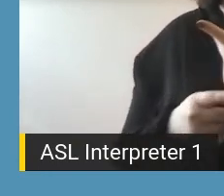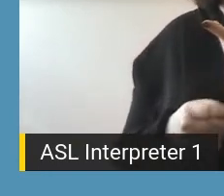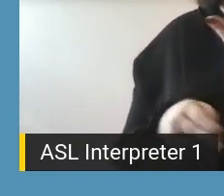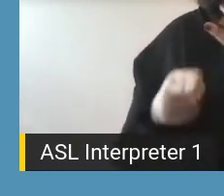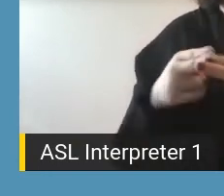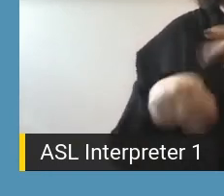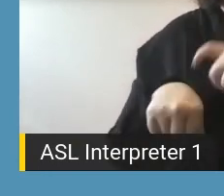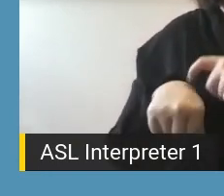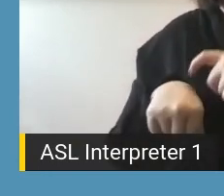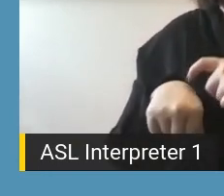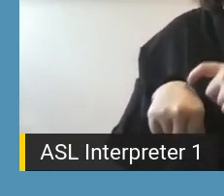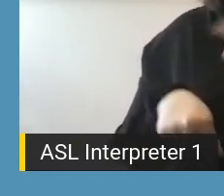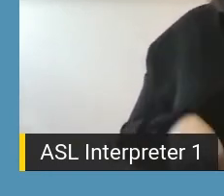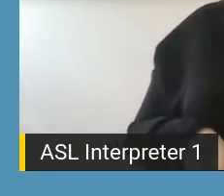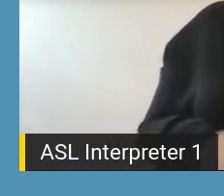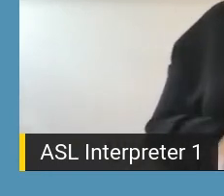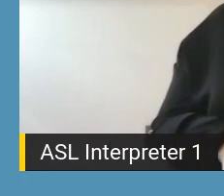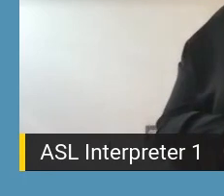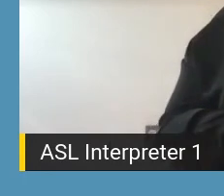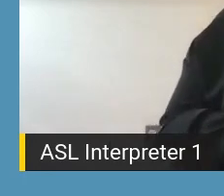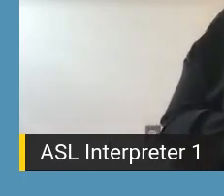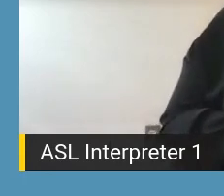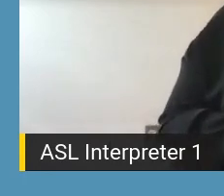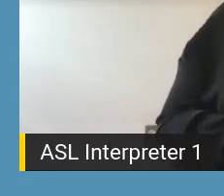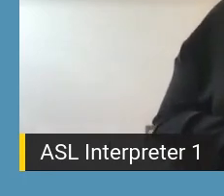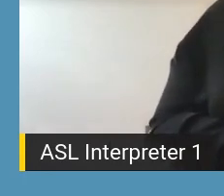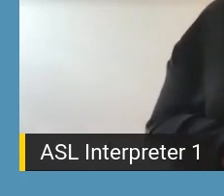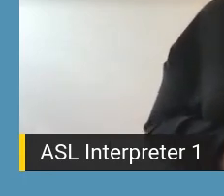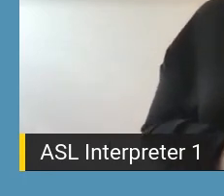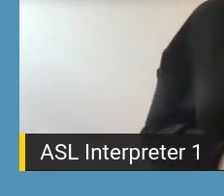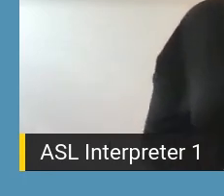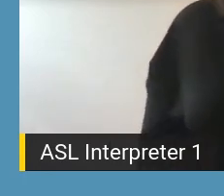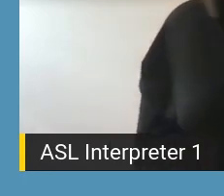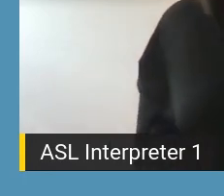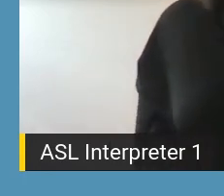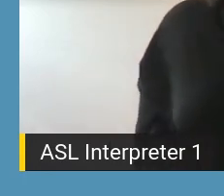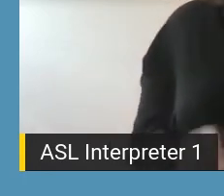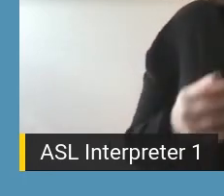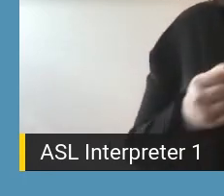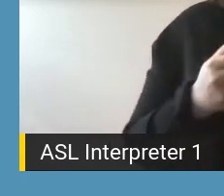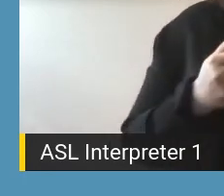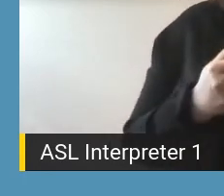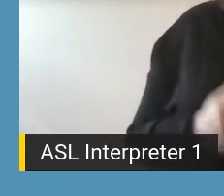can be a great way if you have to delete your audio files for some reason. To keep that interview as well.